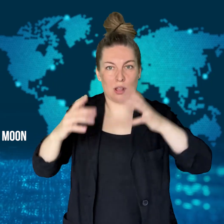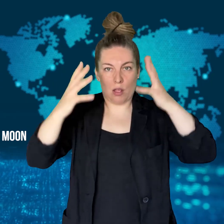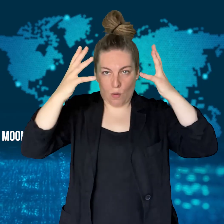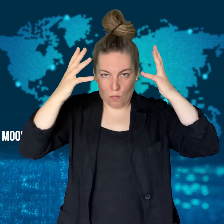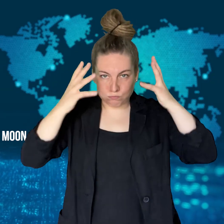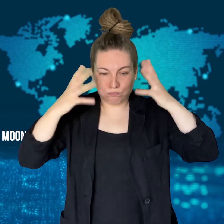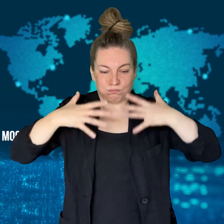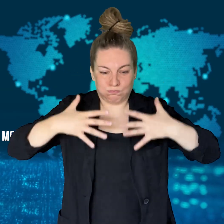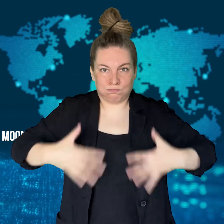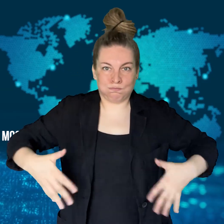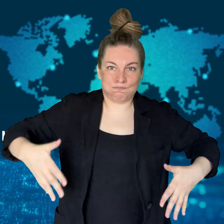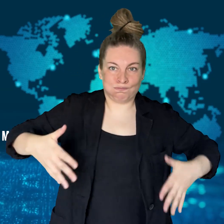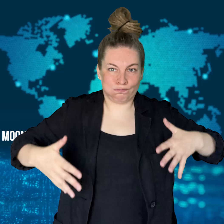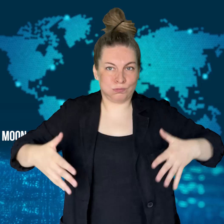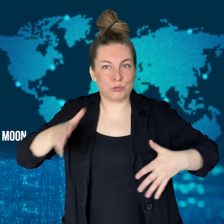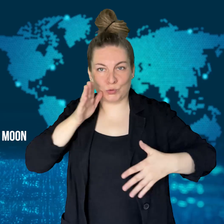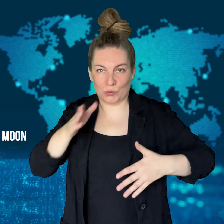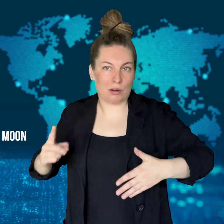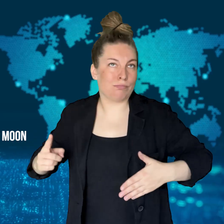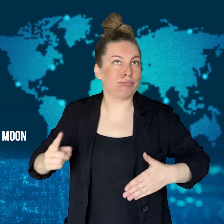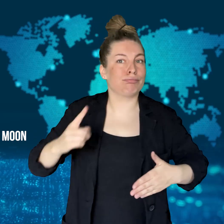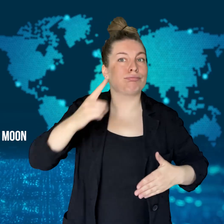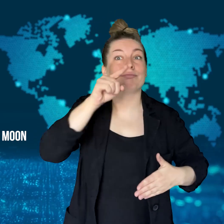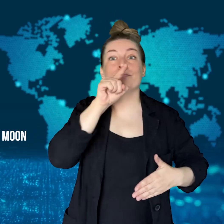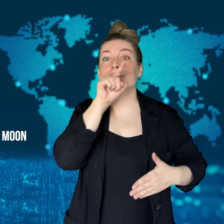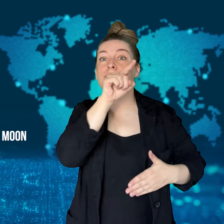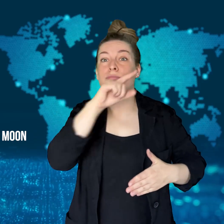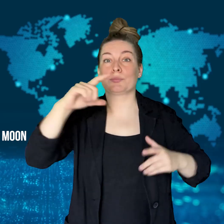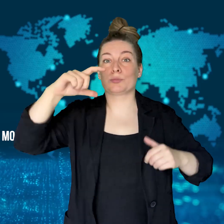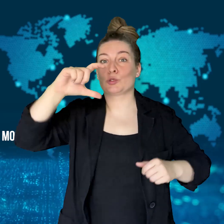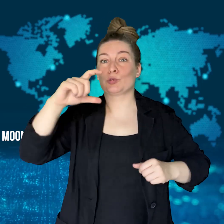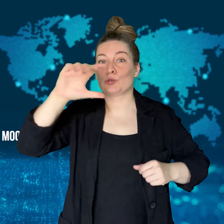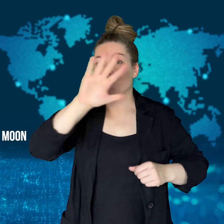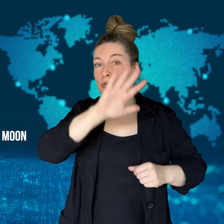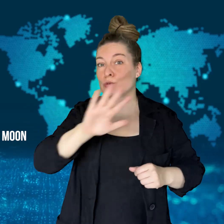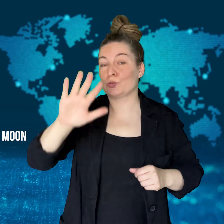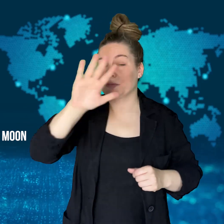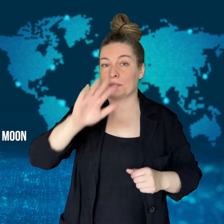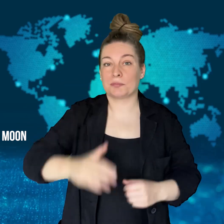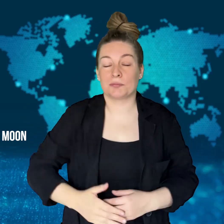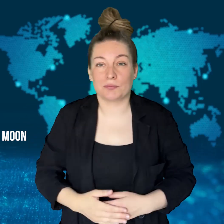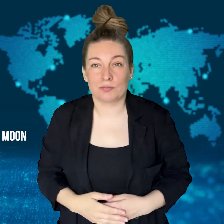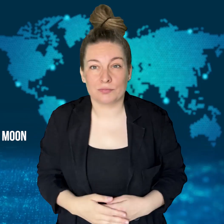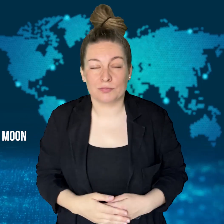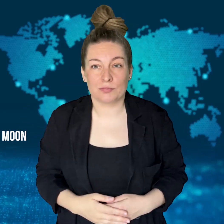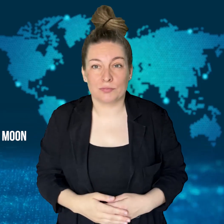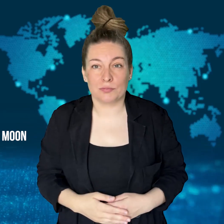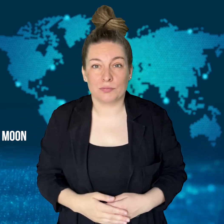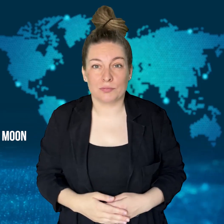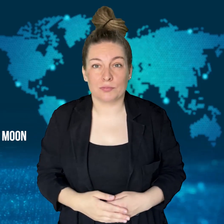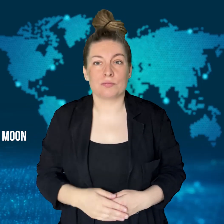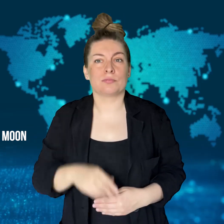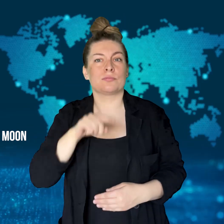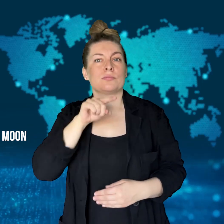on the Moon by the year of 2030.